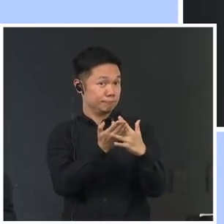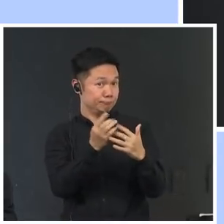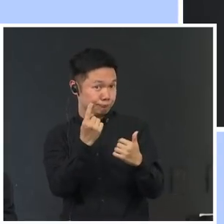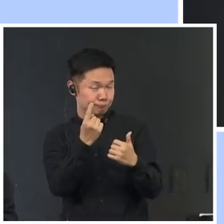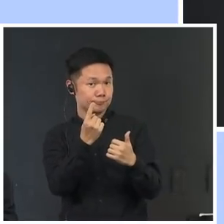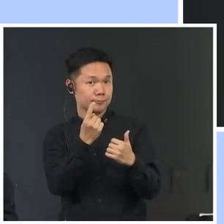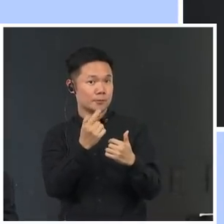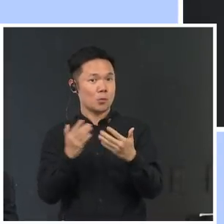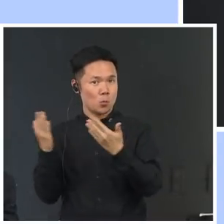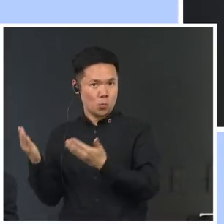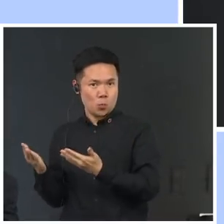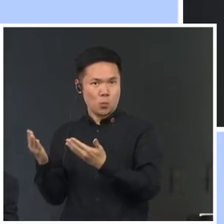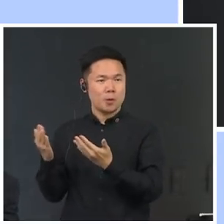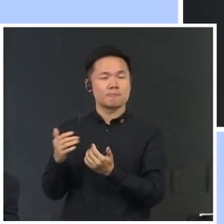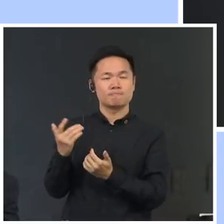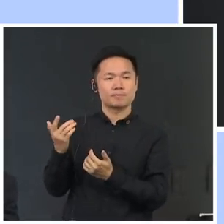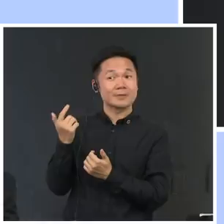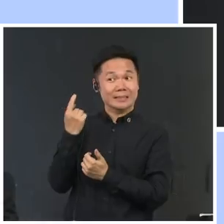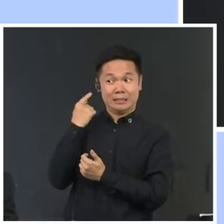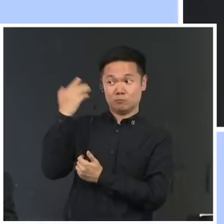Once again the theme is sign language and communication.